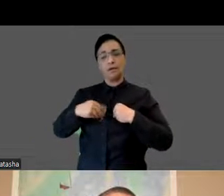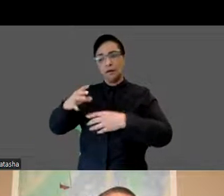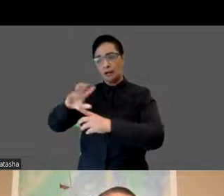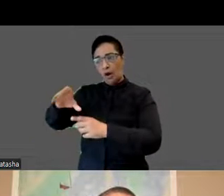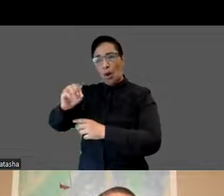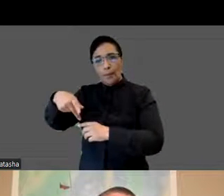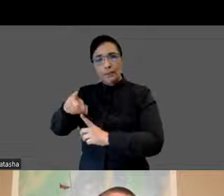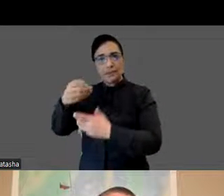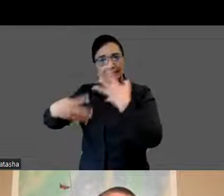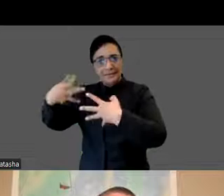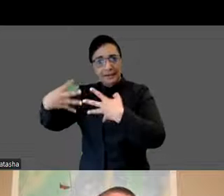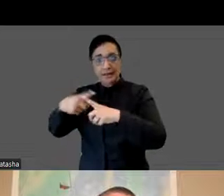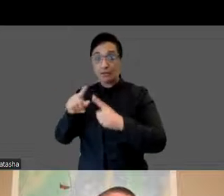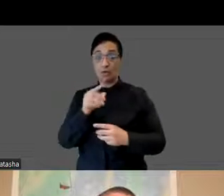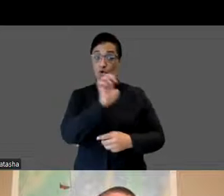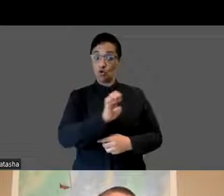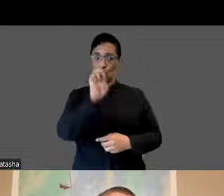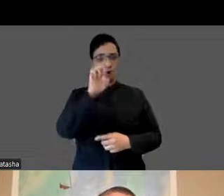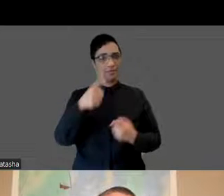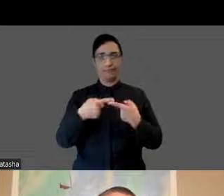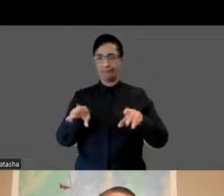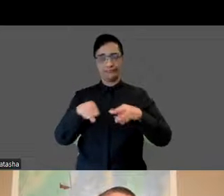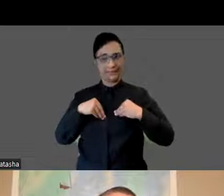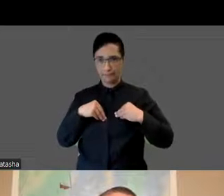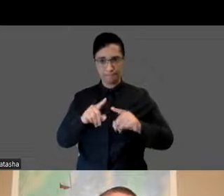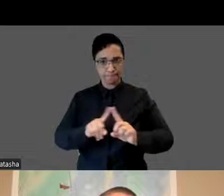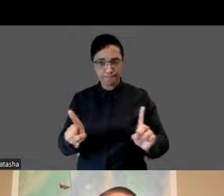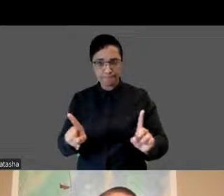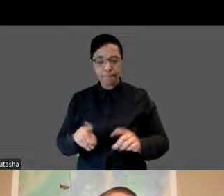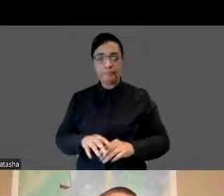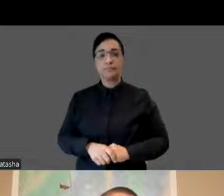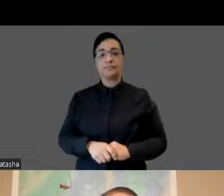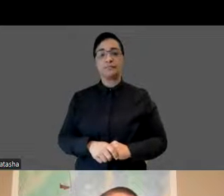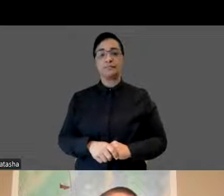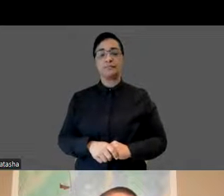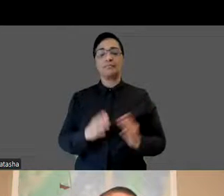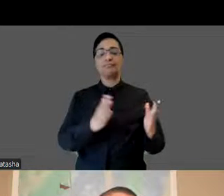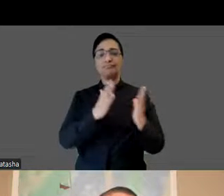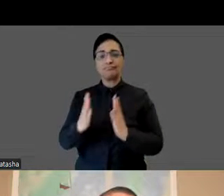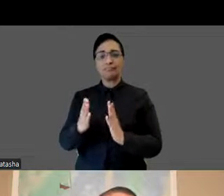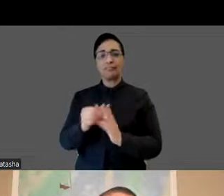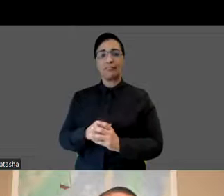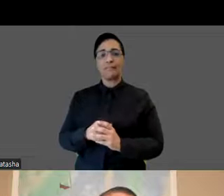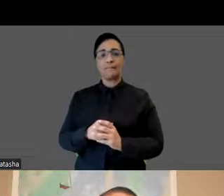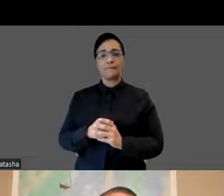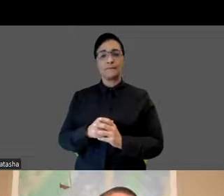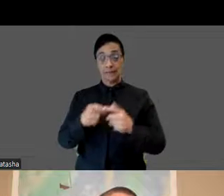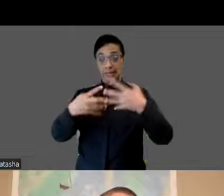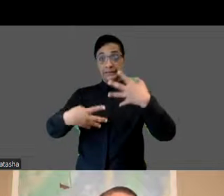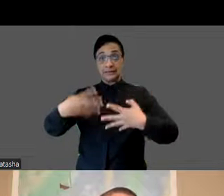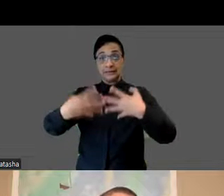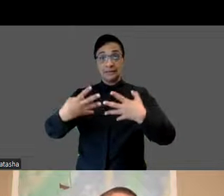In terms of accuracy, we ask if they felt the the data that they got was accurate.